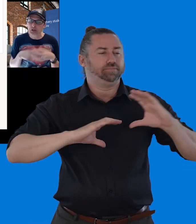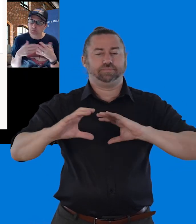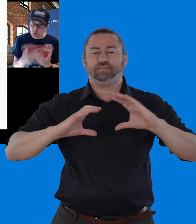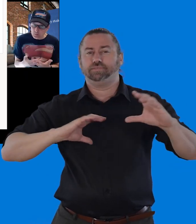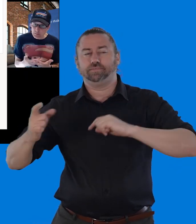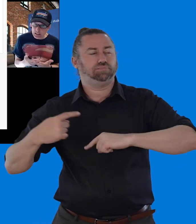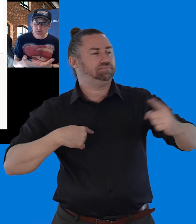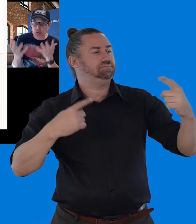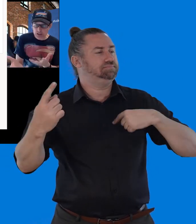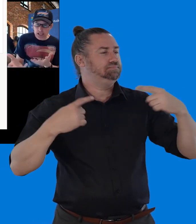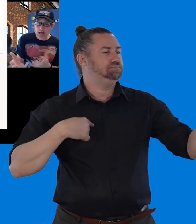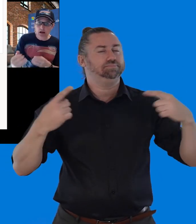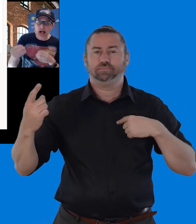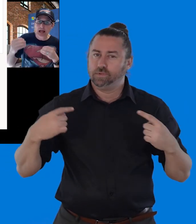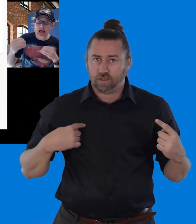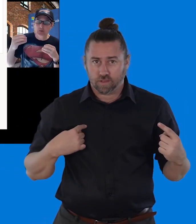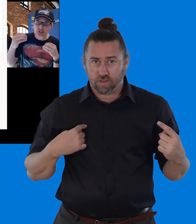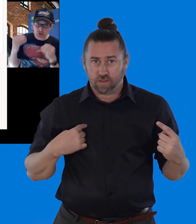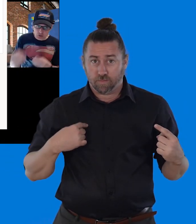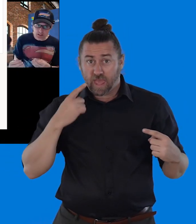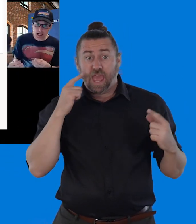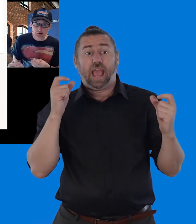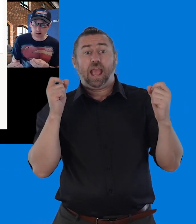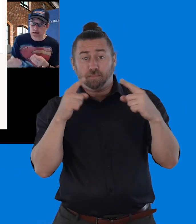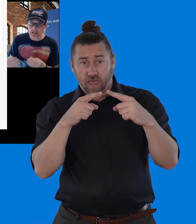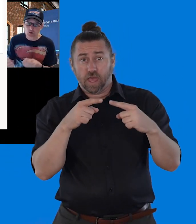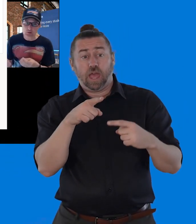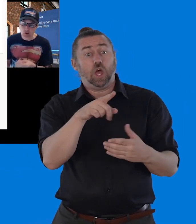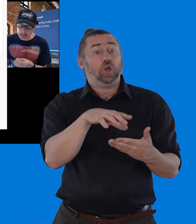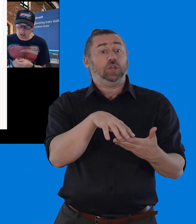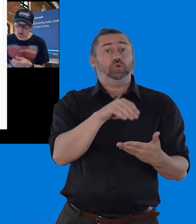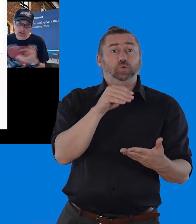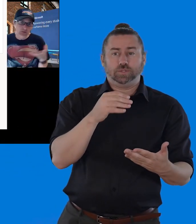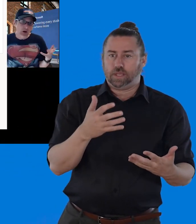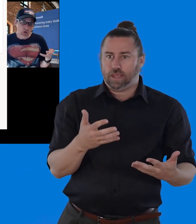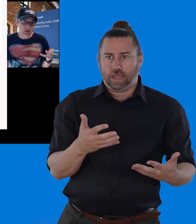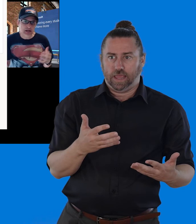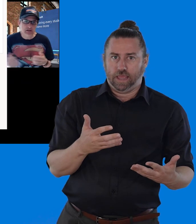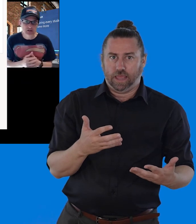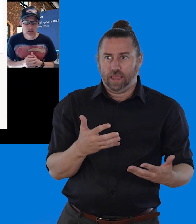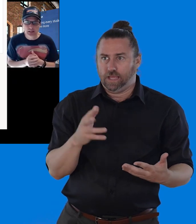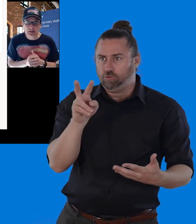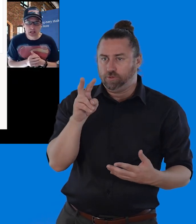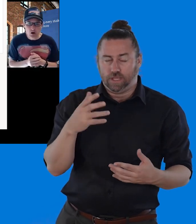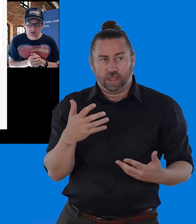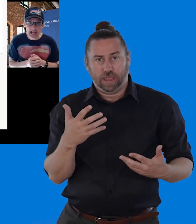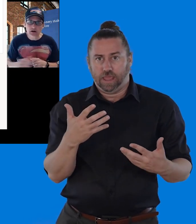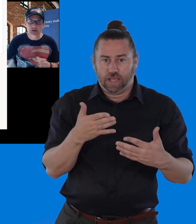But the problem is I'm using email and my students can't access what I'm writing to them. Well, then it's, you know, they're locked out.